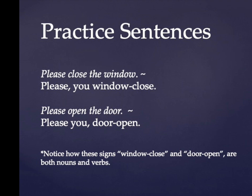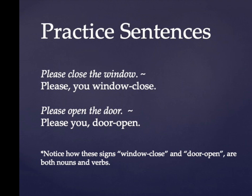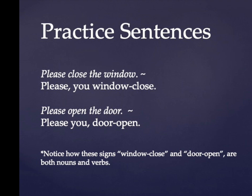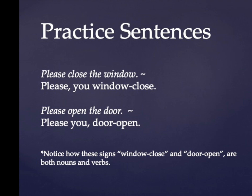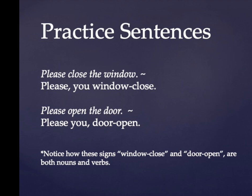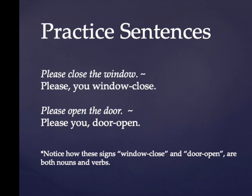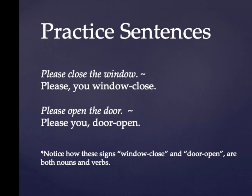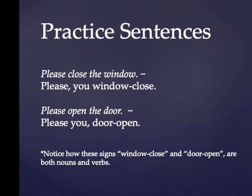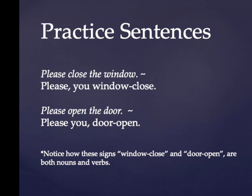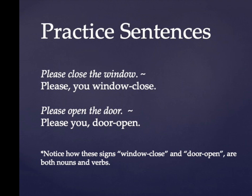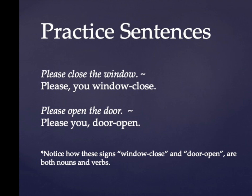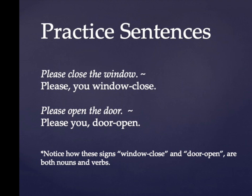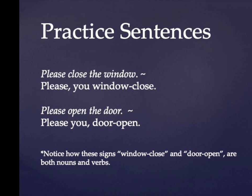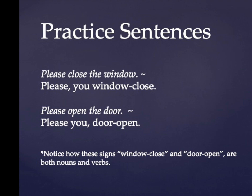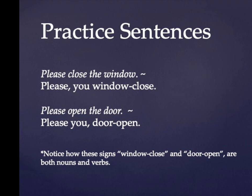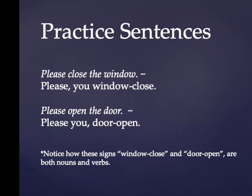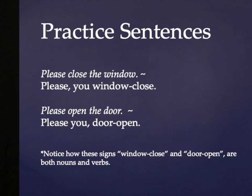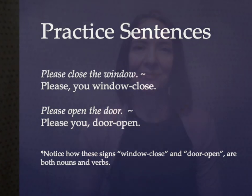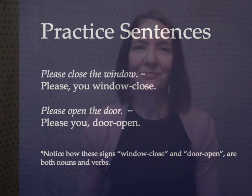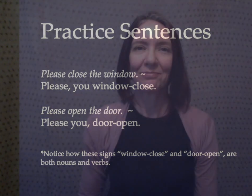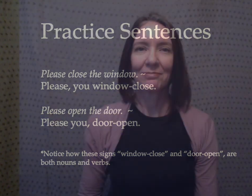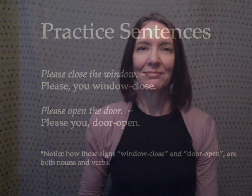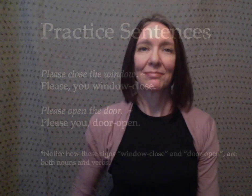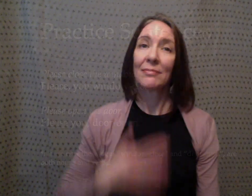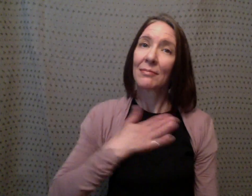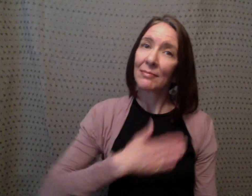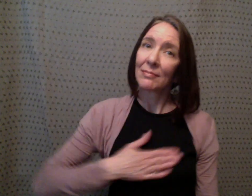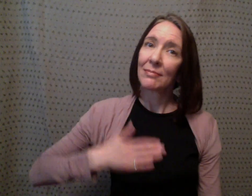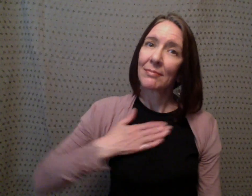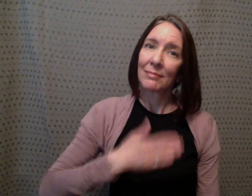are modified to include the verb concept.